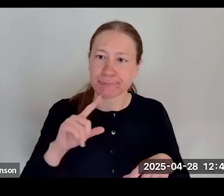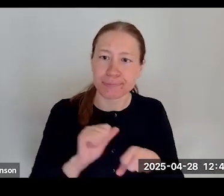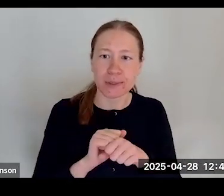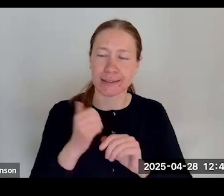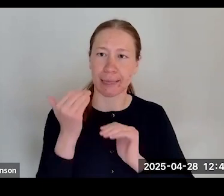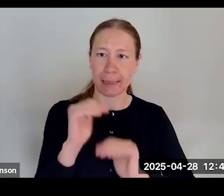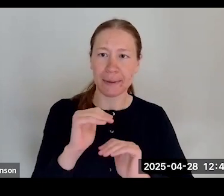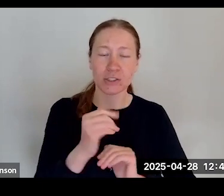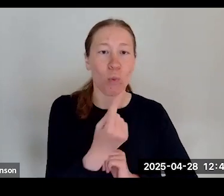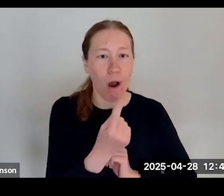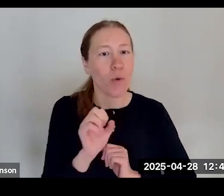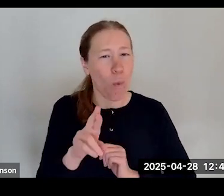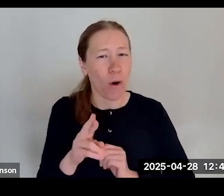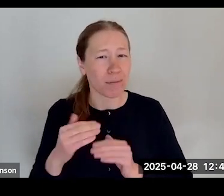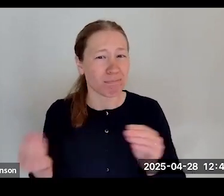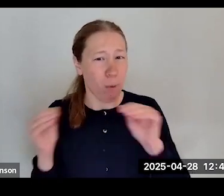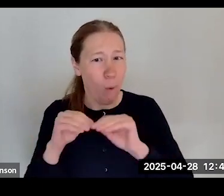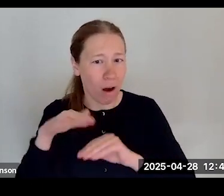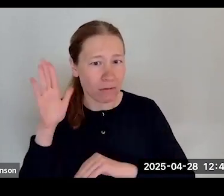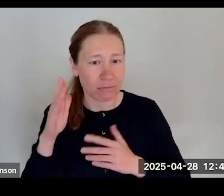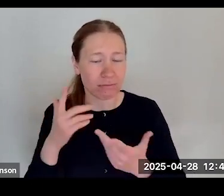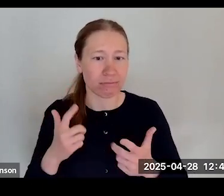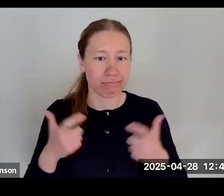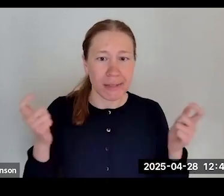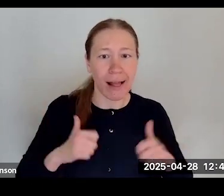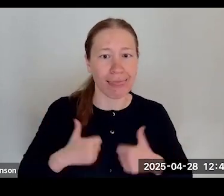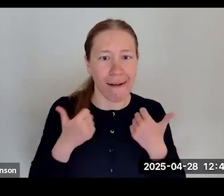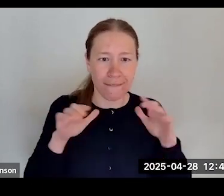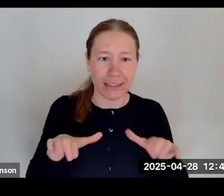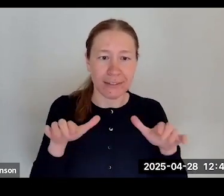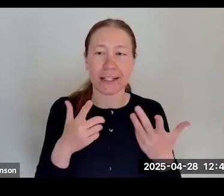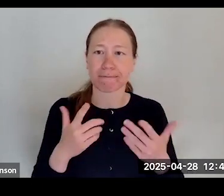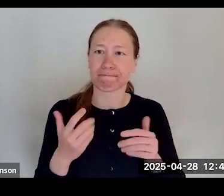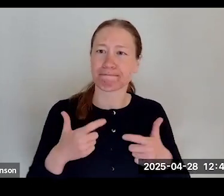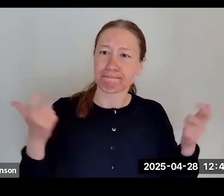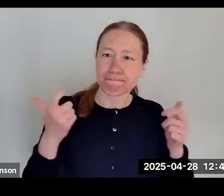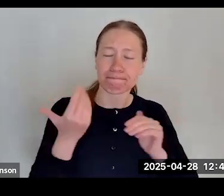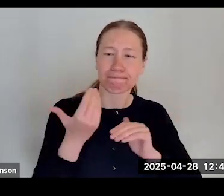or more major life activity. Substantial limitation is determined by the comparison